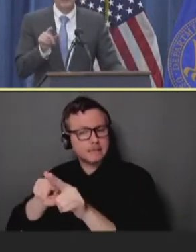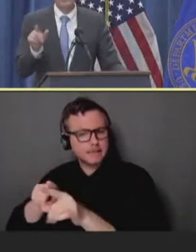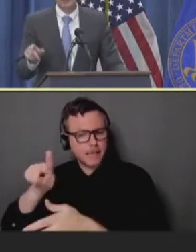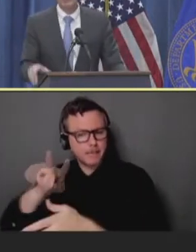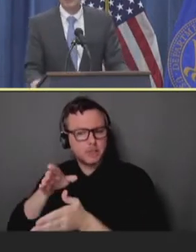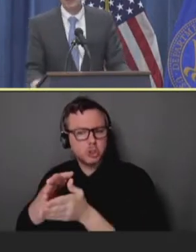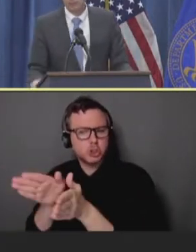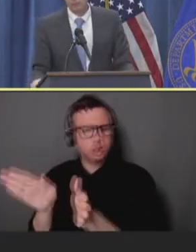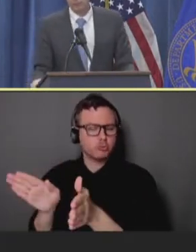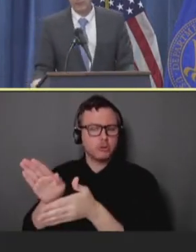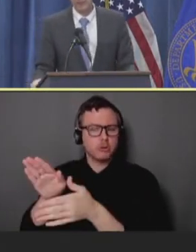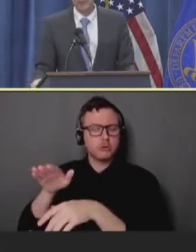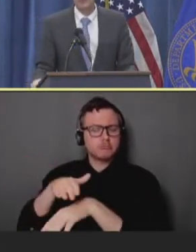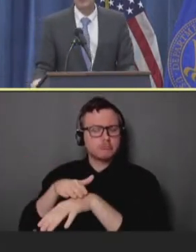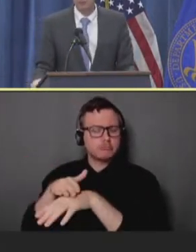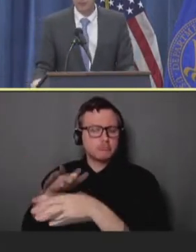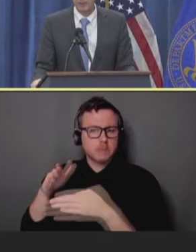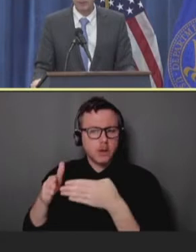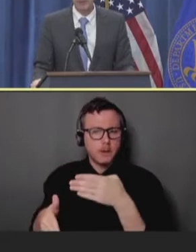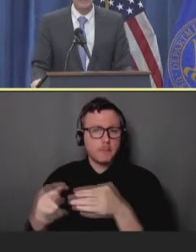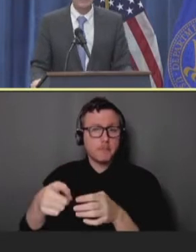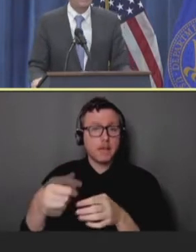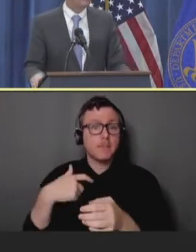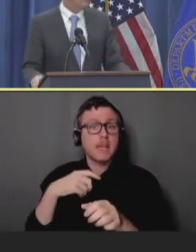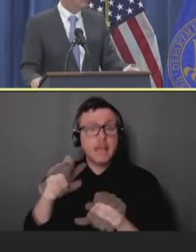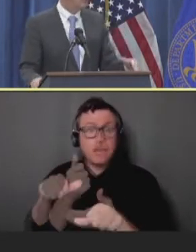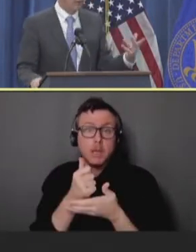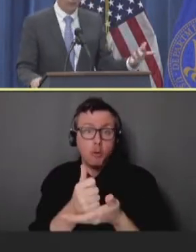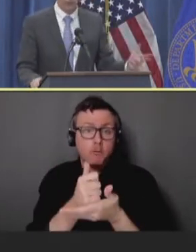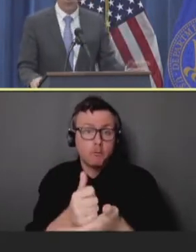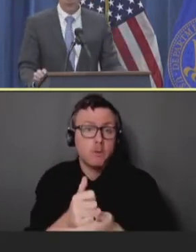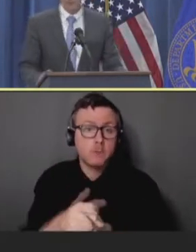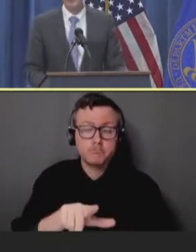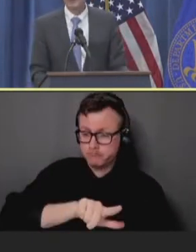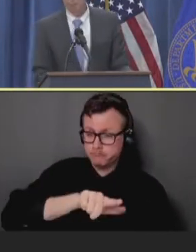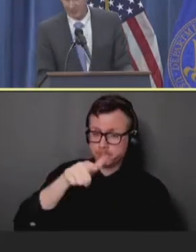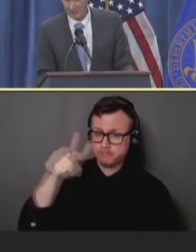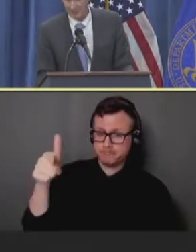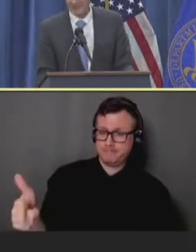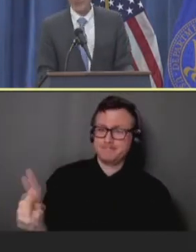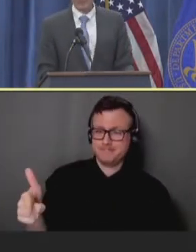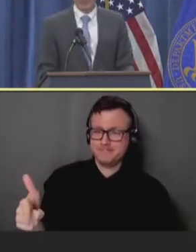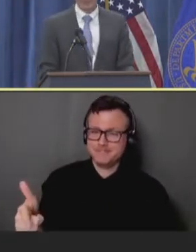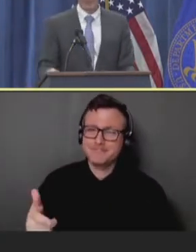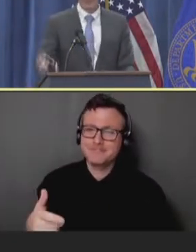can be helpful for Alzheimer's to varying degree. And with that, I'll turn it over to our next speaker.